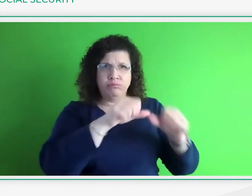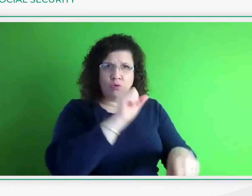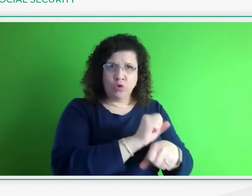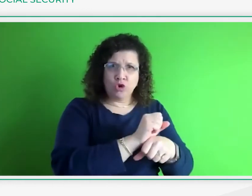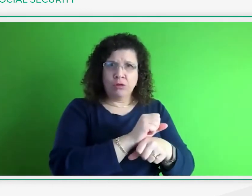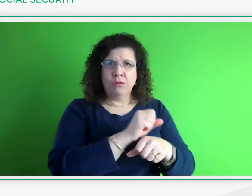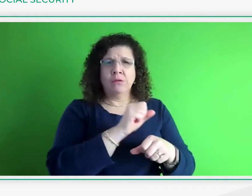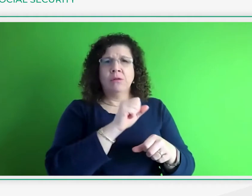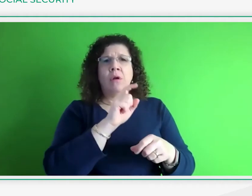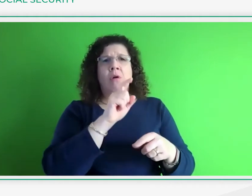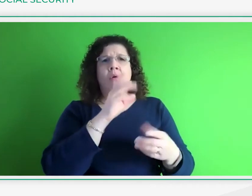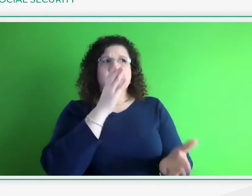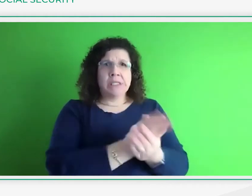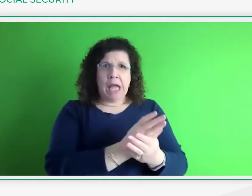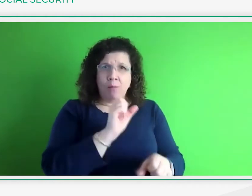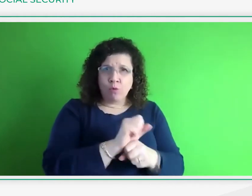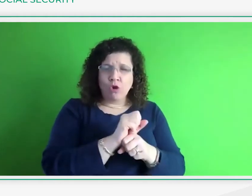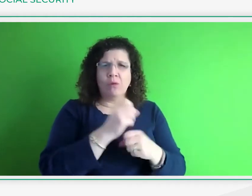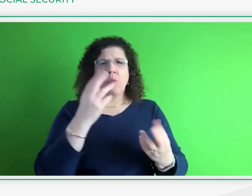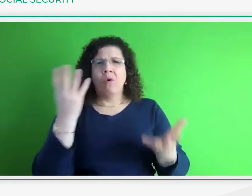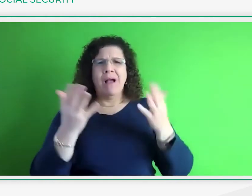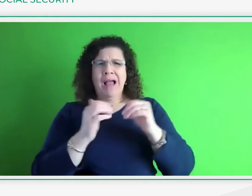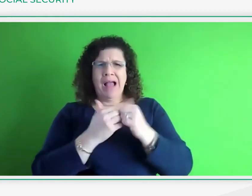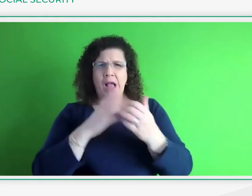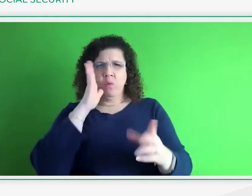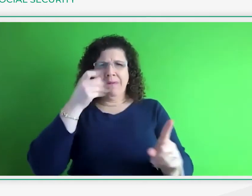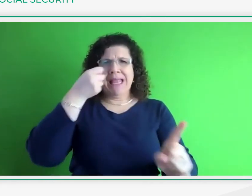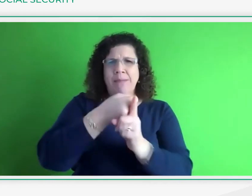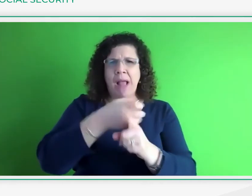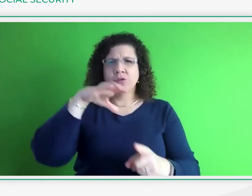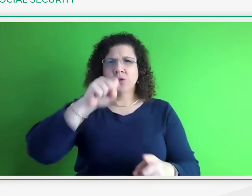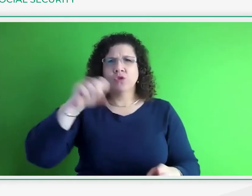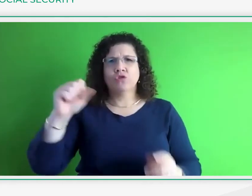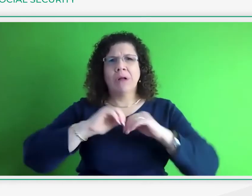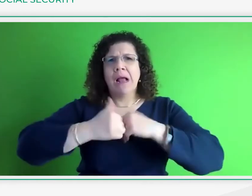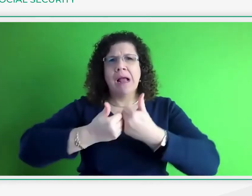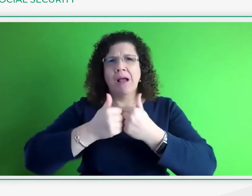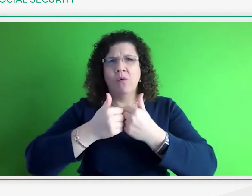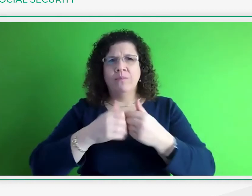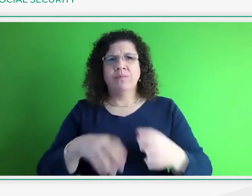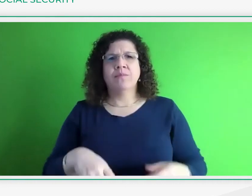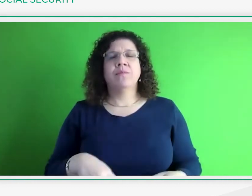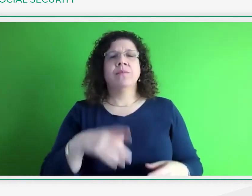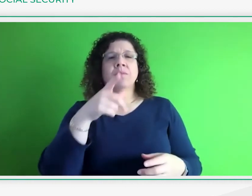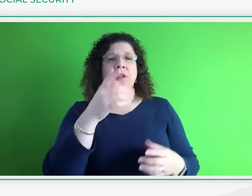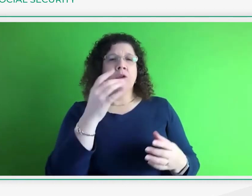and you’re wondering, “Okay, should I continue to work or should I stop working? And how would that impact my Social Security benefits?